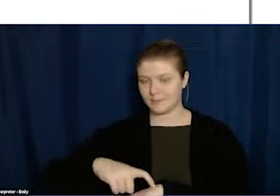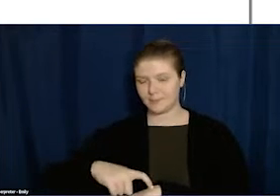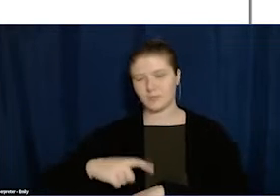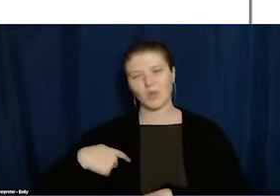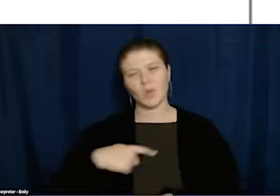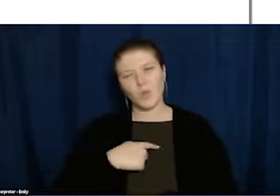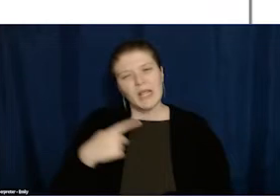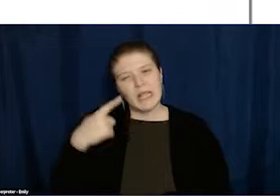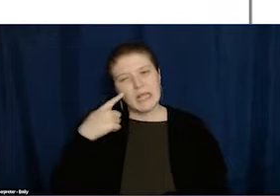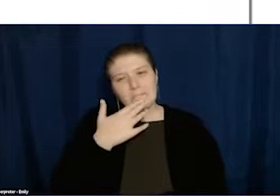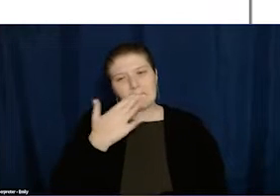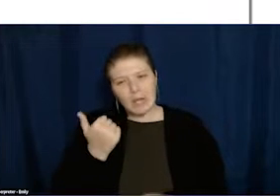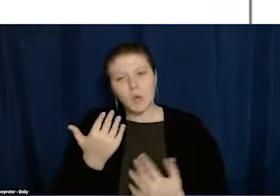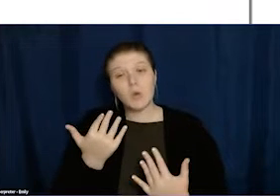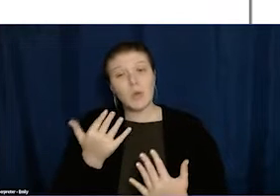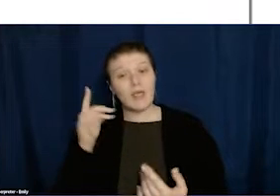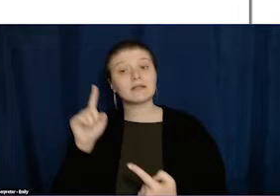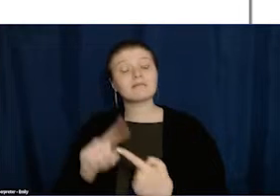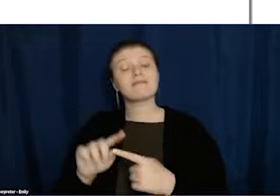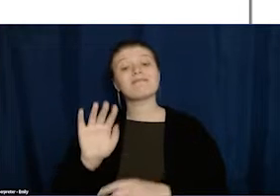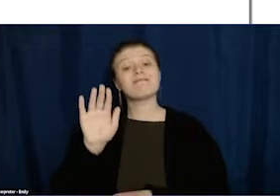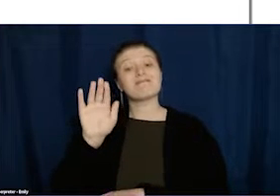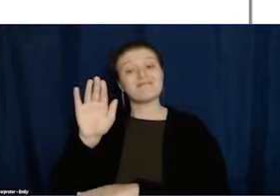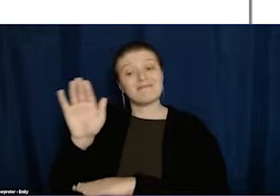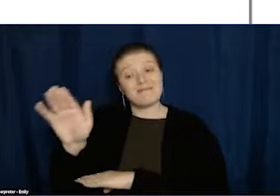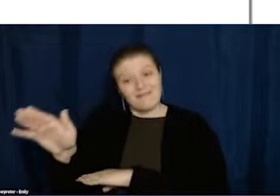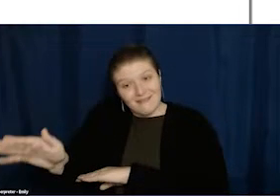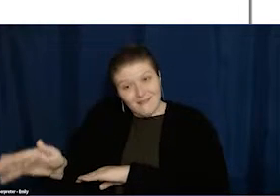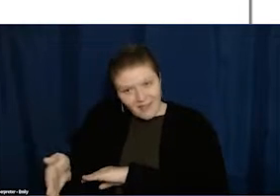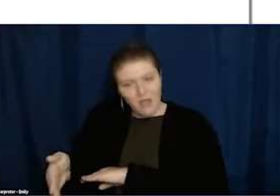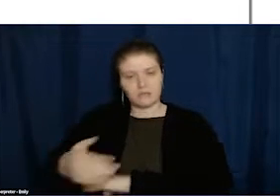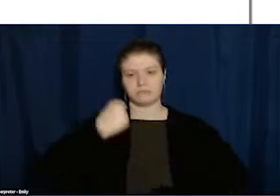So this is the time where you will have no longer have access to FastLane proposals.